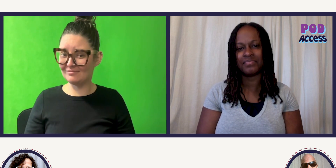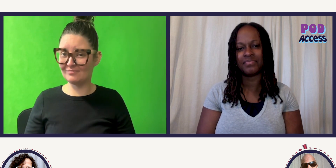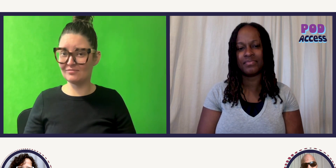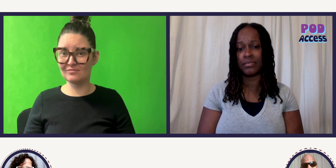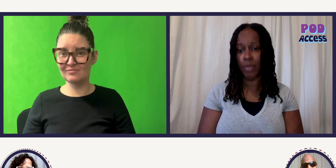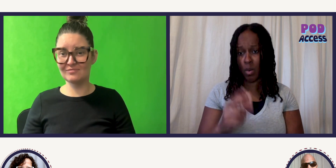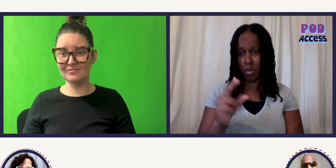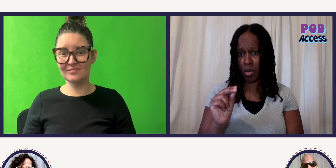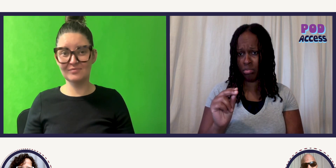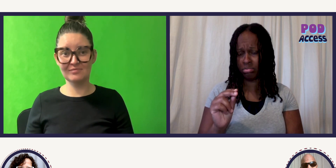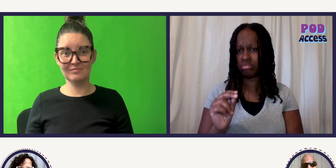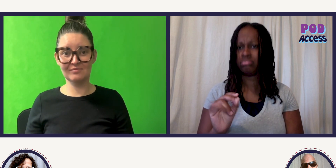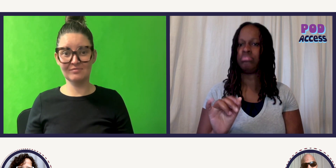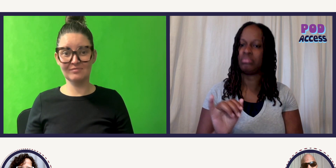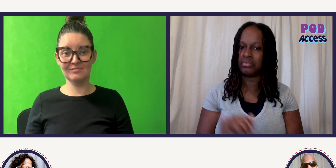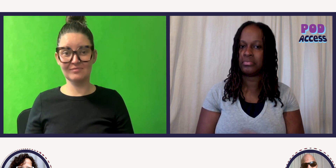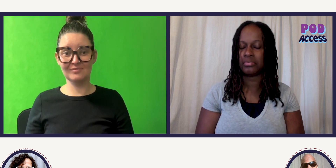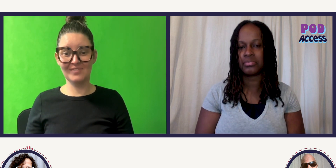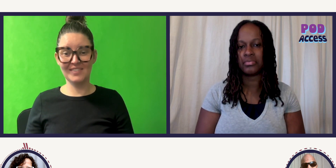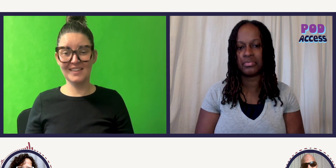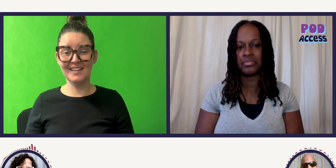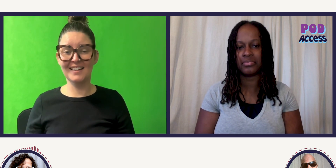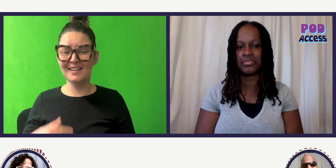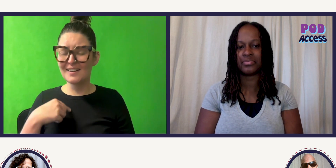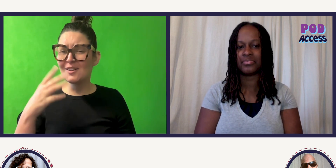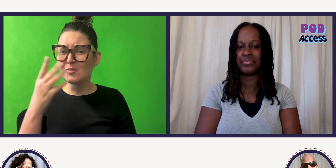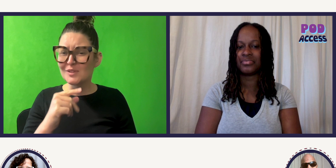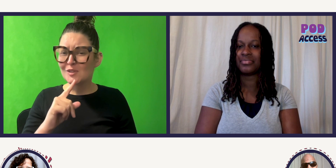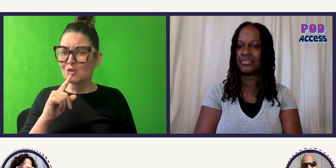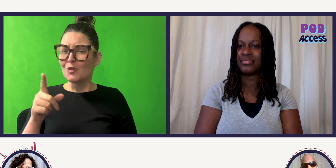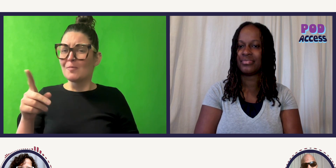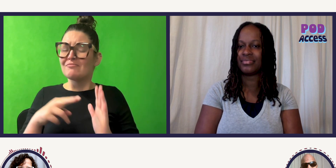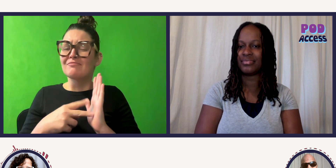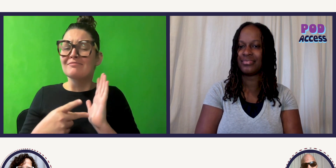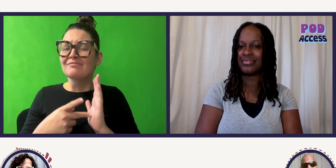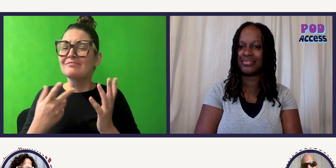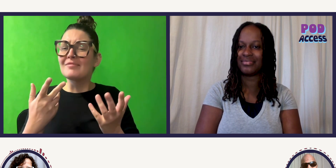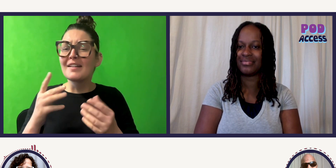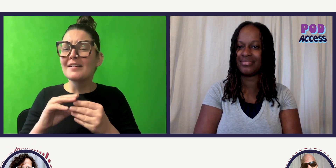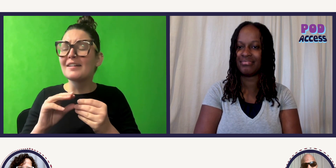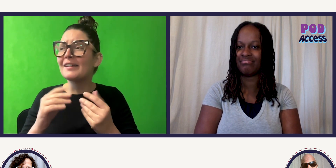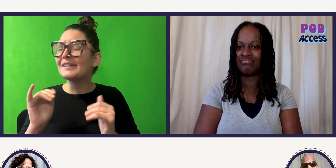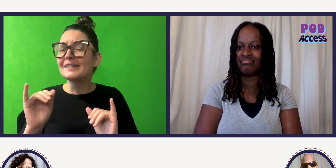Oh, no? I’m pretty sure she’s talking about casual versus a more professional vibe.